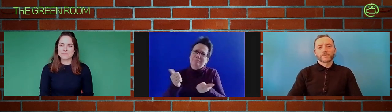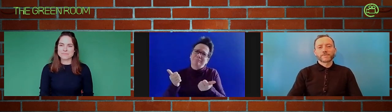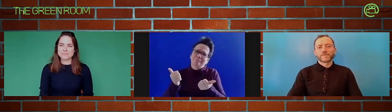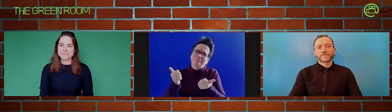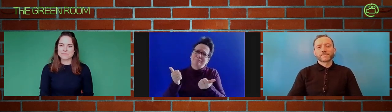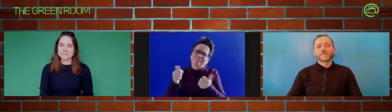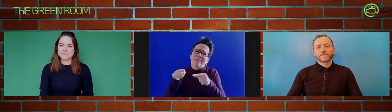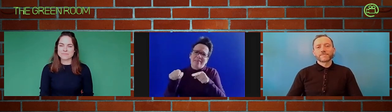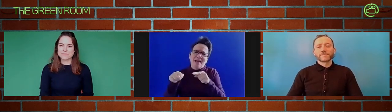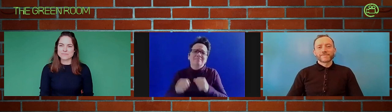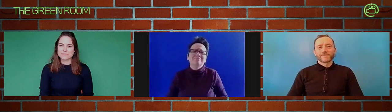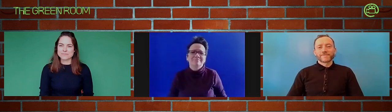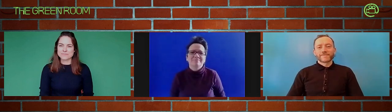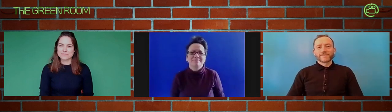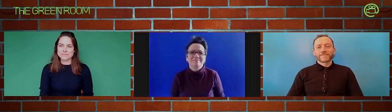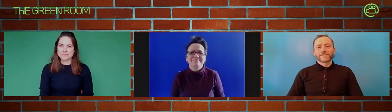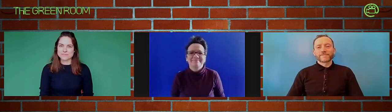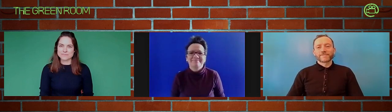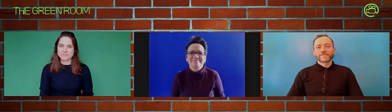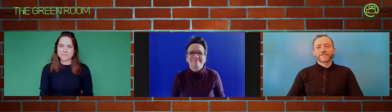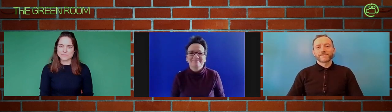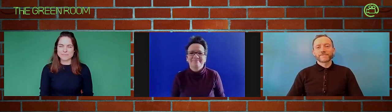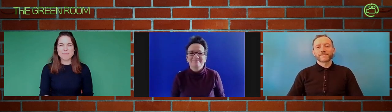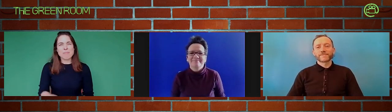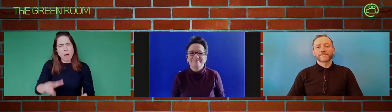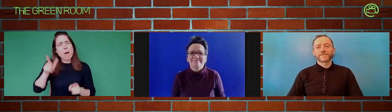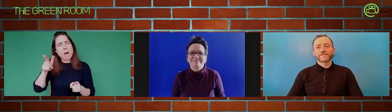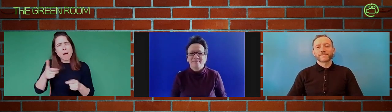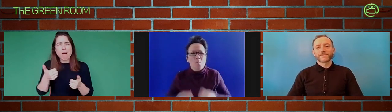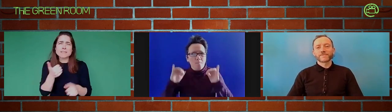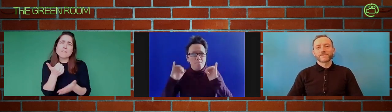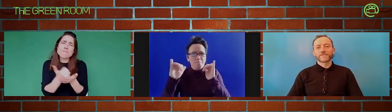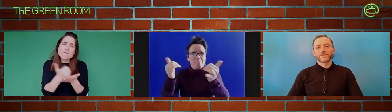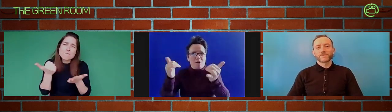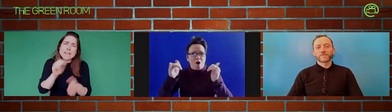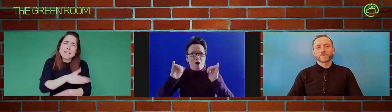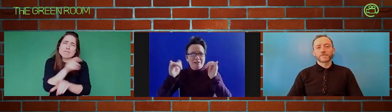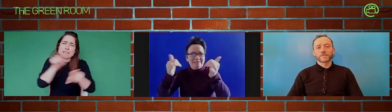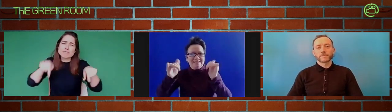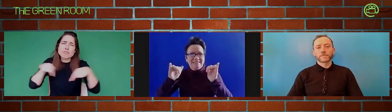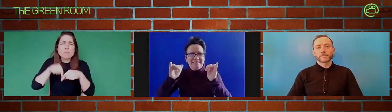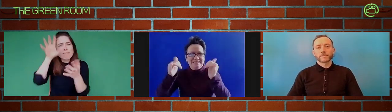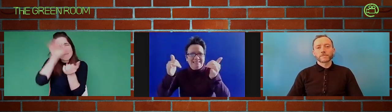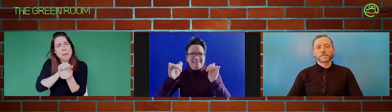Green Room. I remember that one. I liked Good parties in there as well. I mean, what? No.